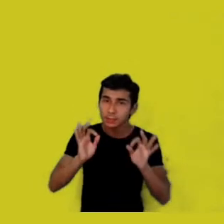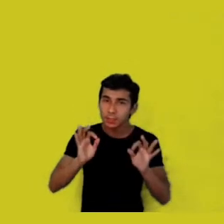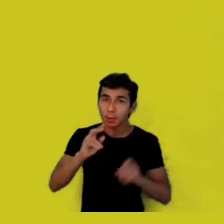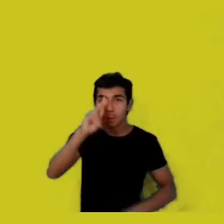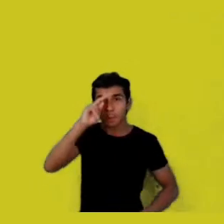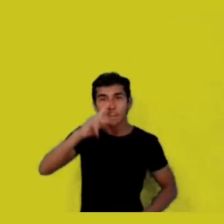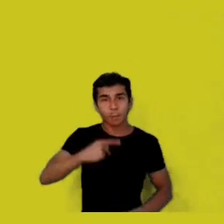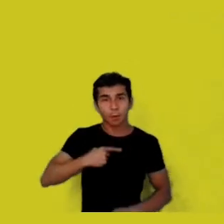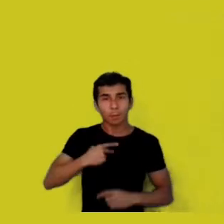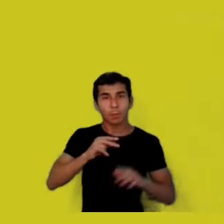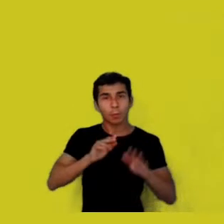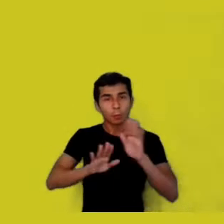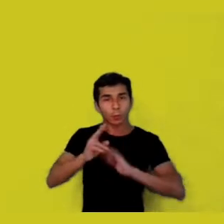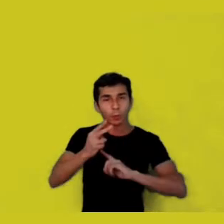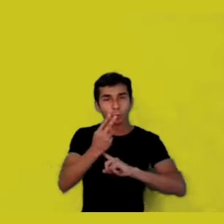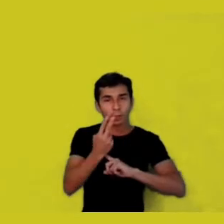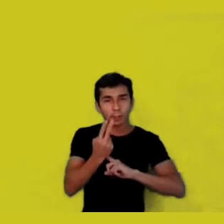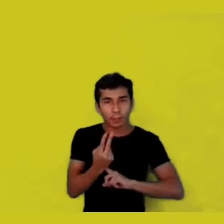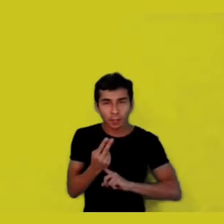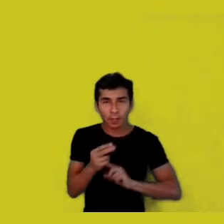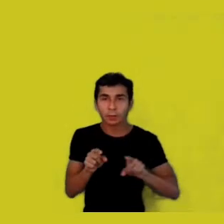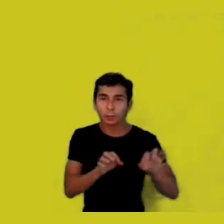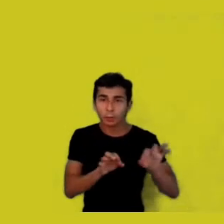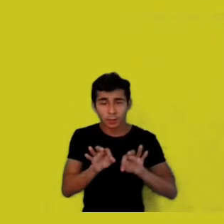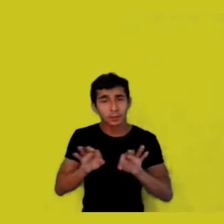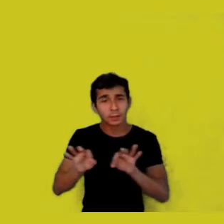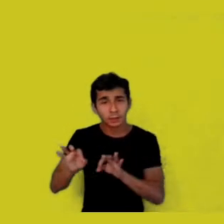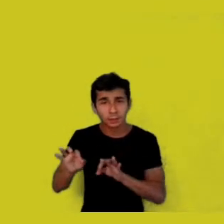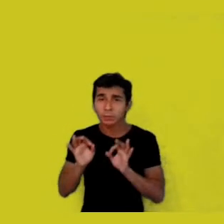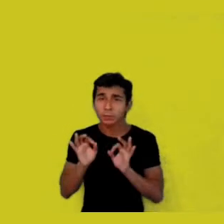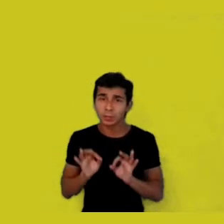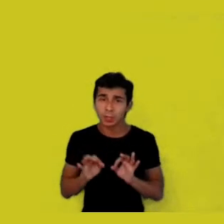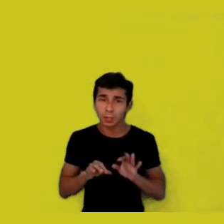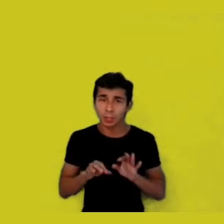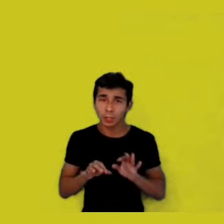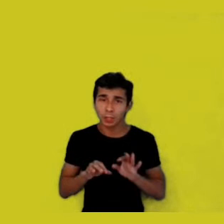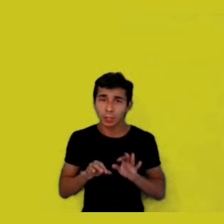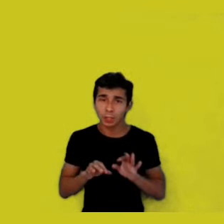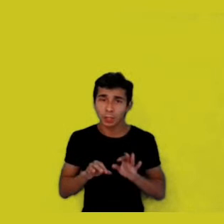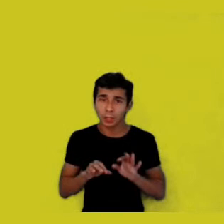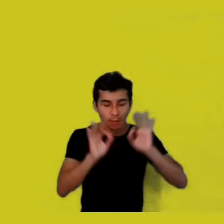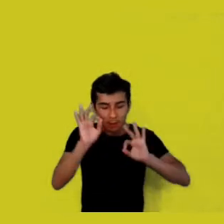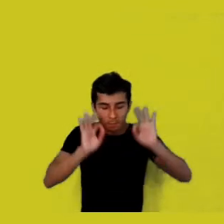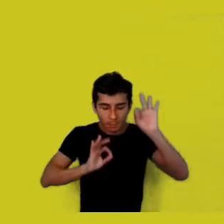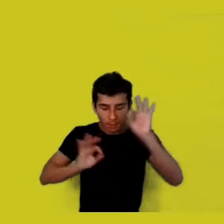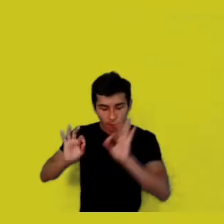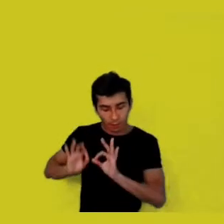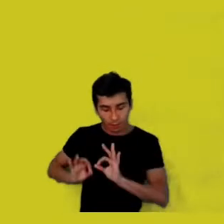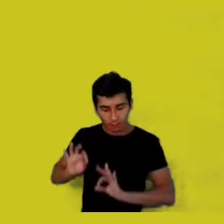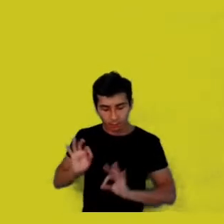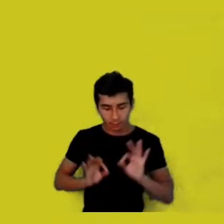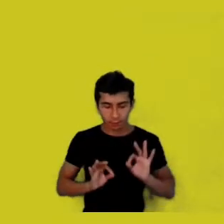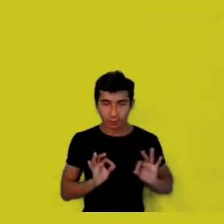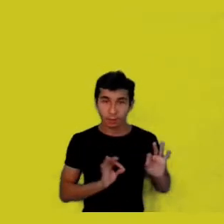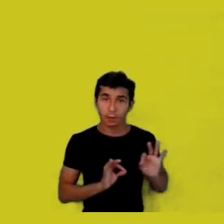First you need to get some aplomb, and aplomb has to do with teaching,